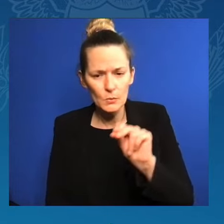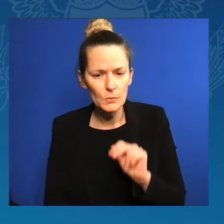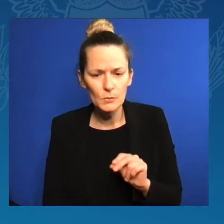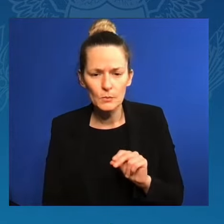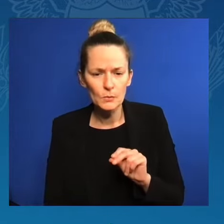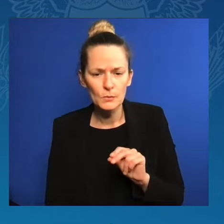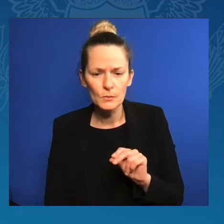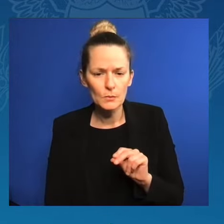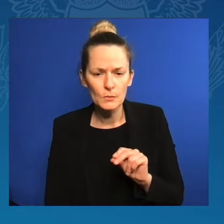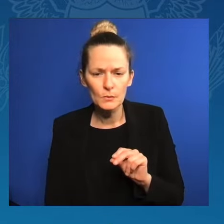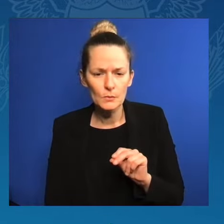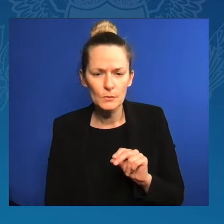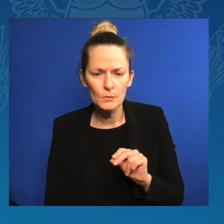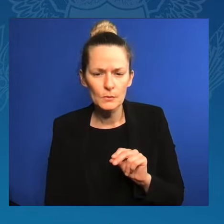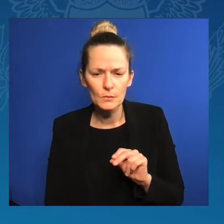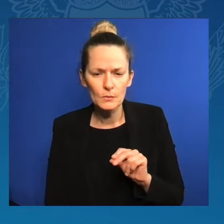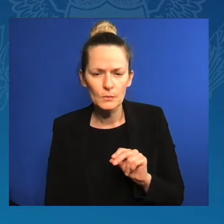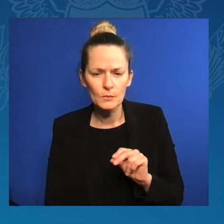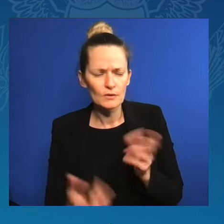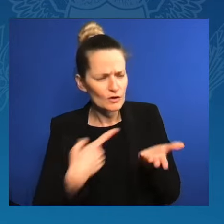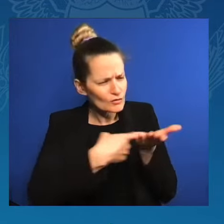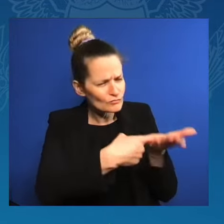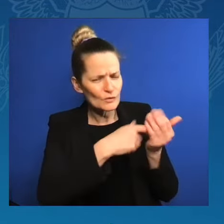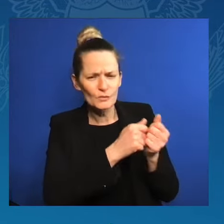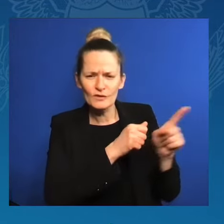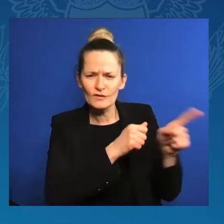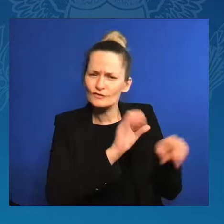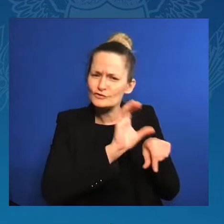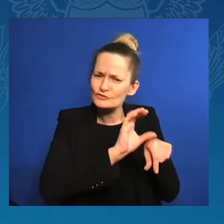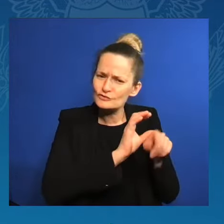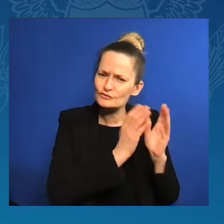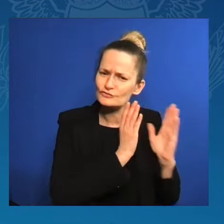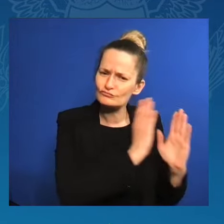And I do believe that the majority of Americans agree